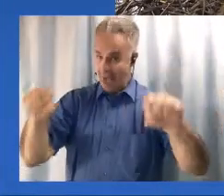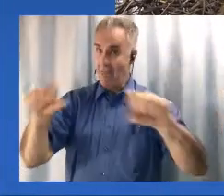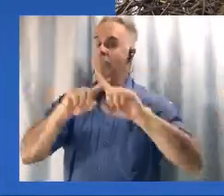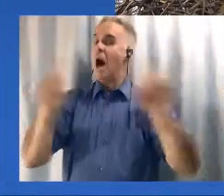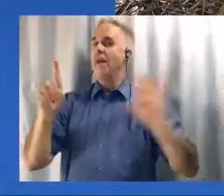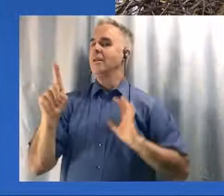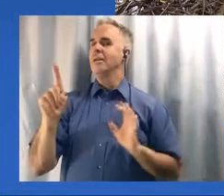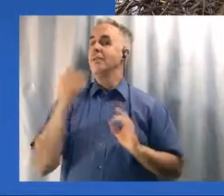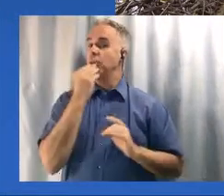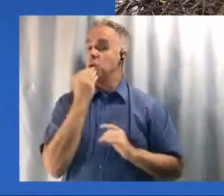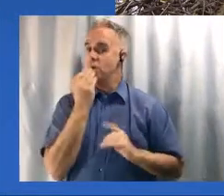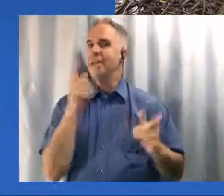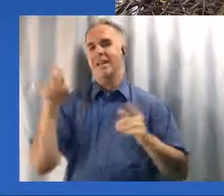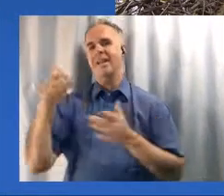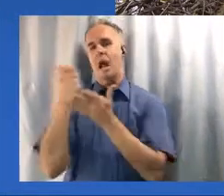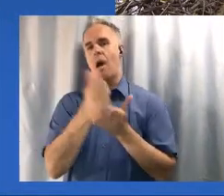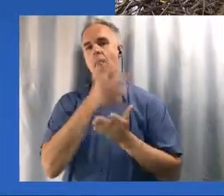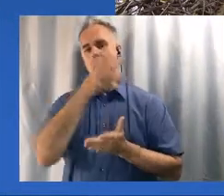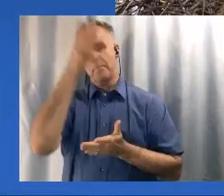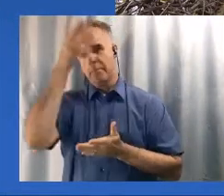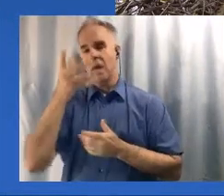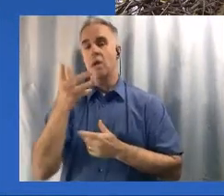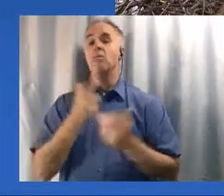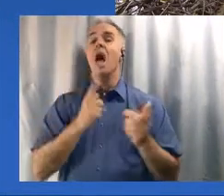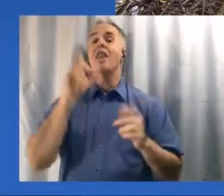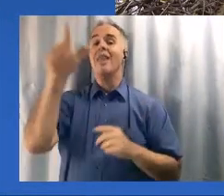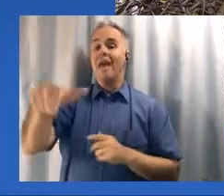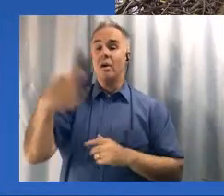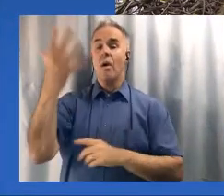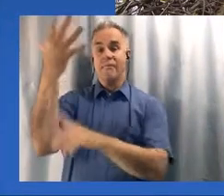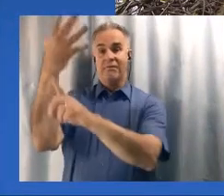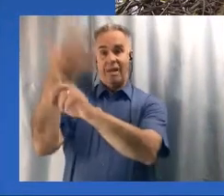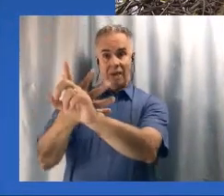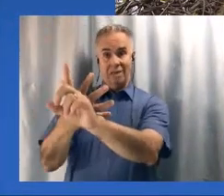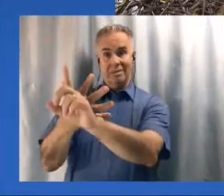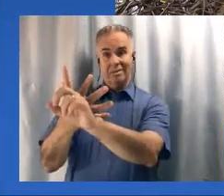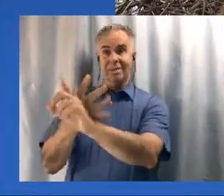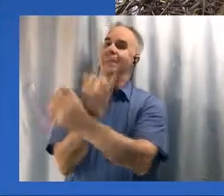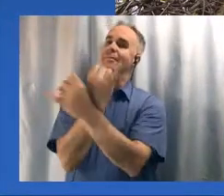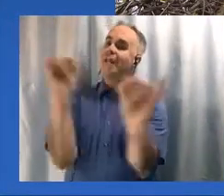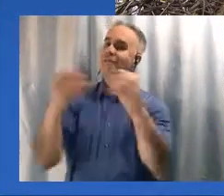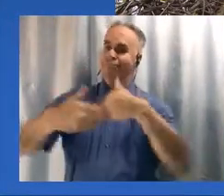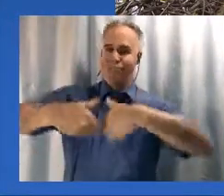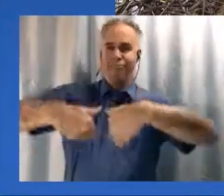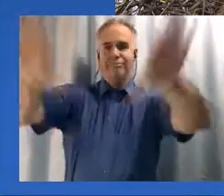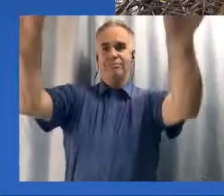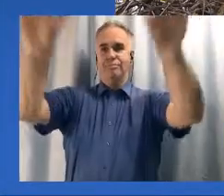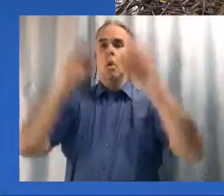But they still need their parents to help them get food. When the young owls are about five months old,